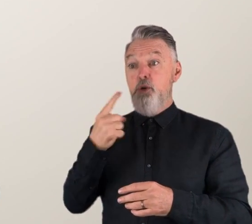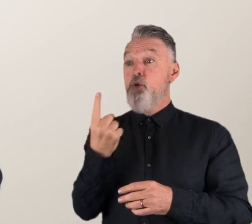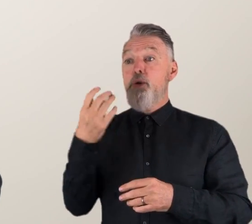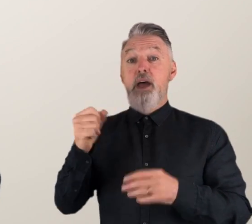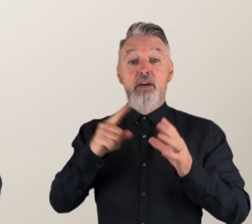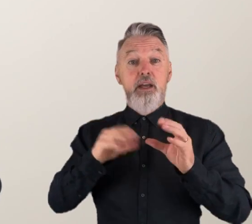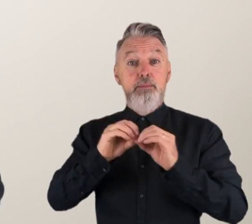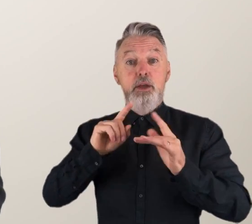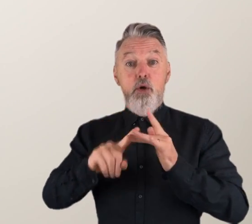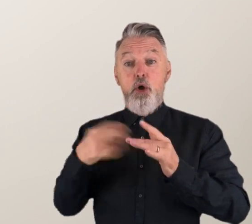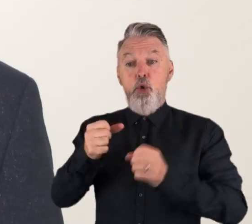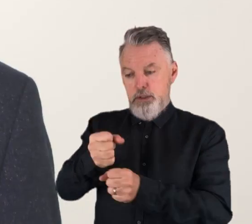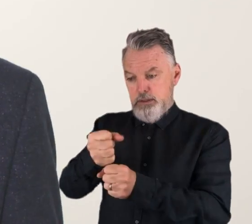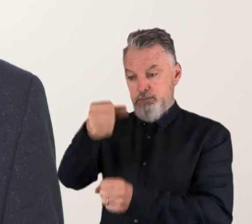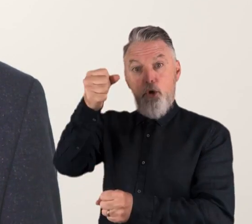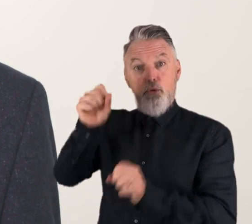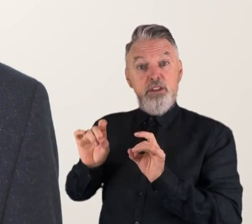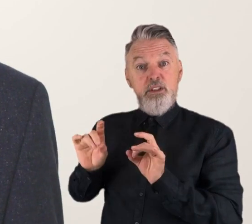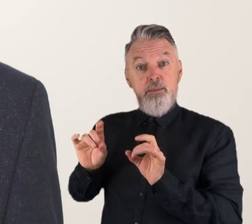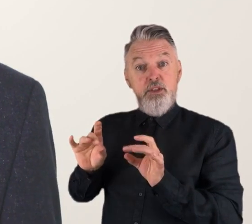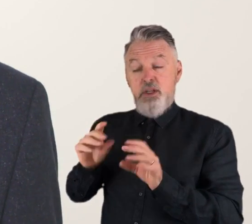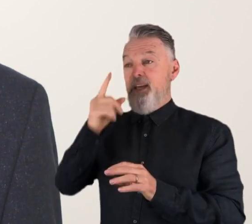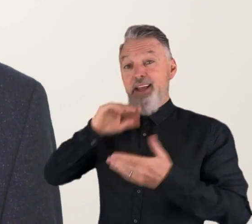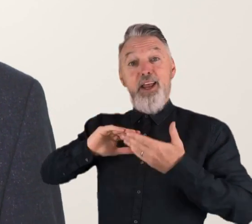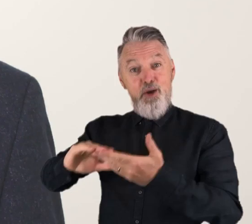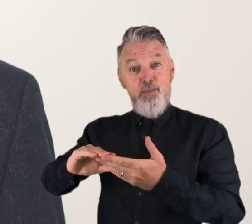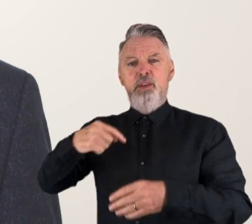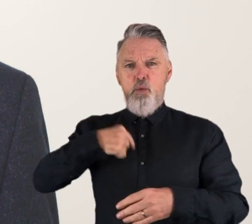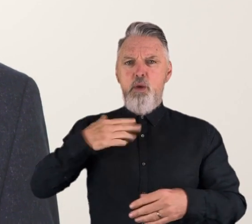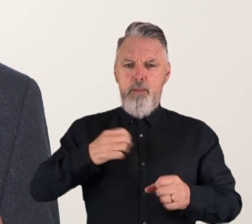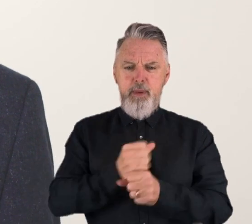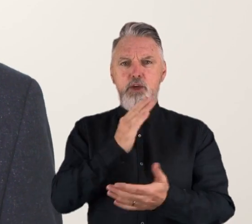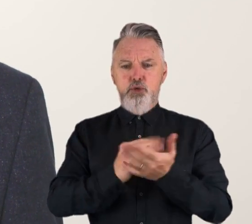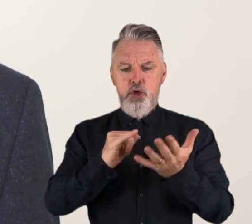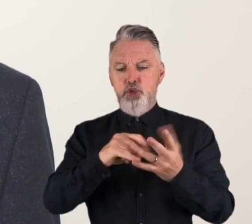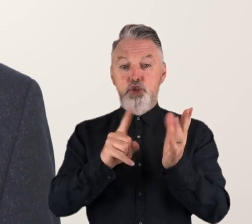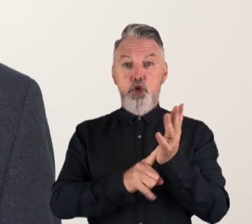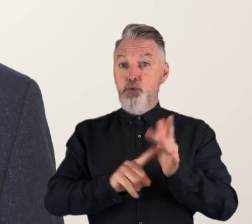or spinal cord injury. As we aspire to be a social insurer, that goes beyond insurance and care,